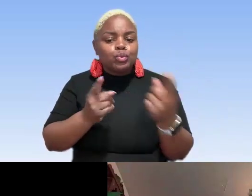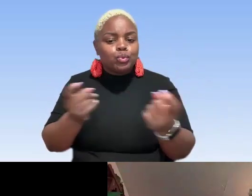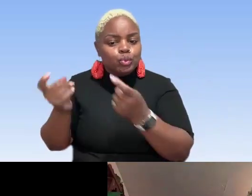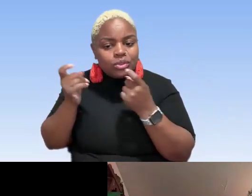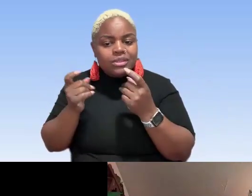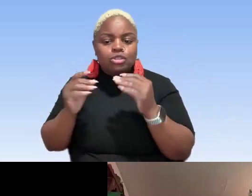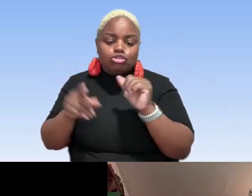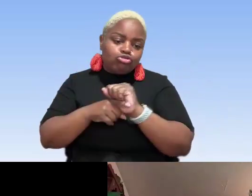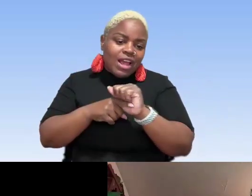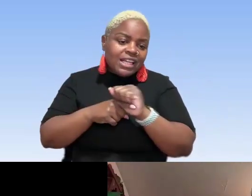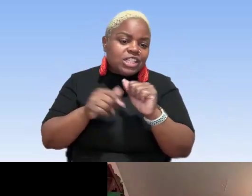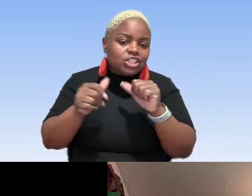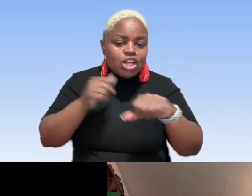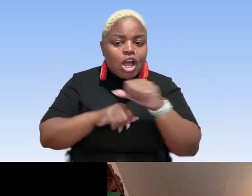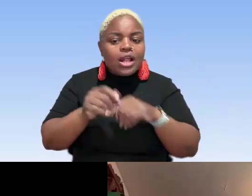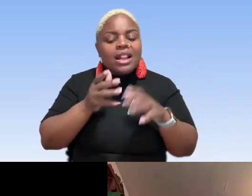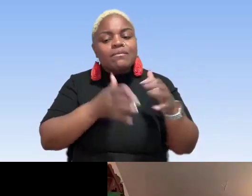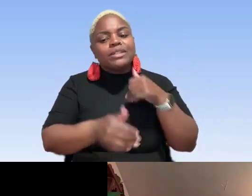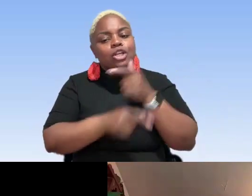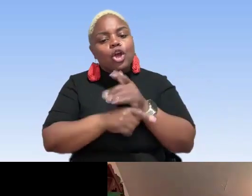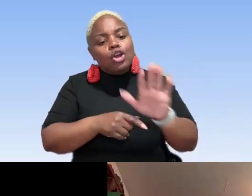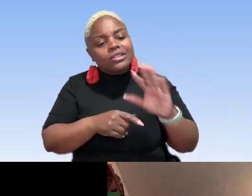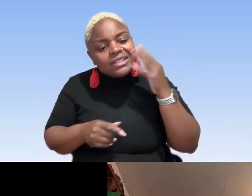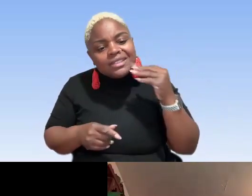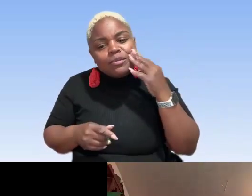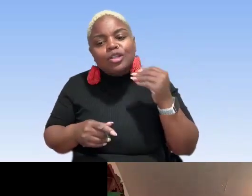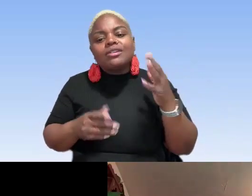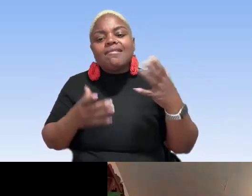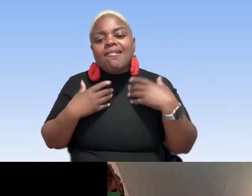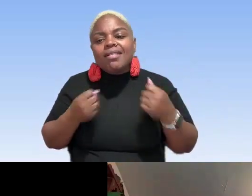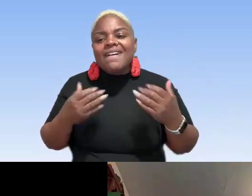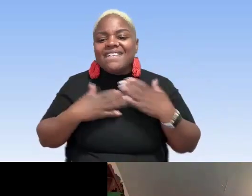her experience and her health, both physical and mental health. Um, so, Yeah,